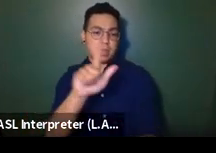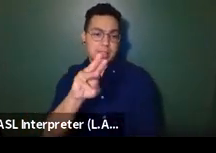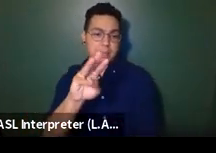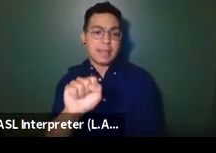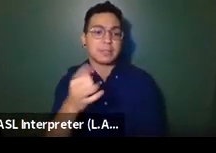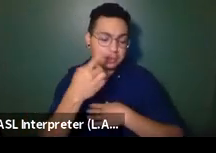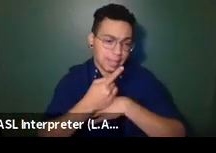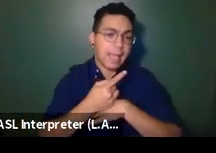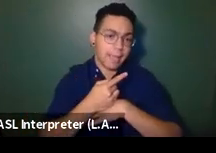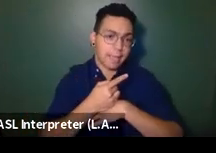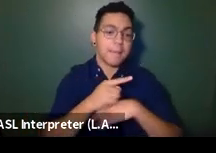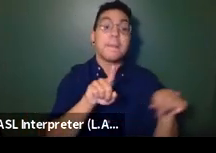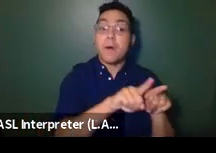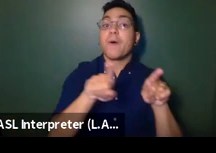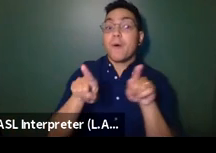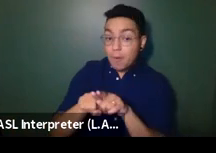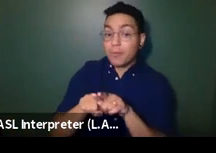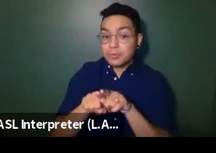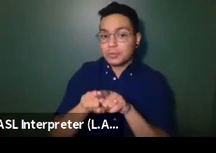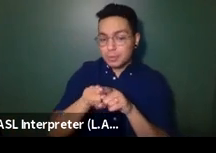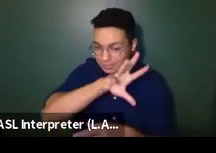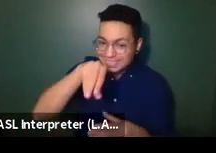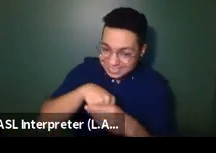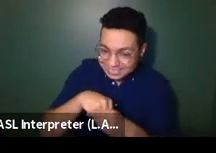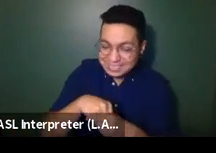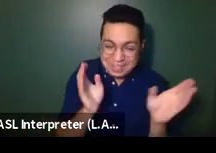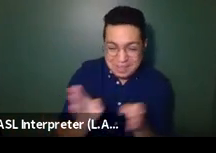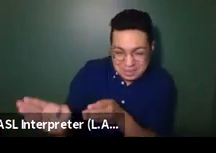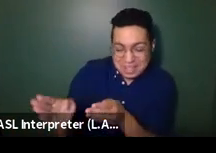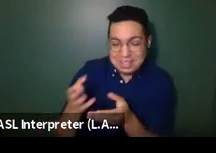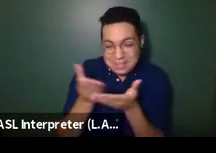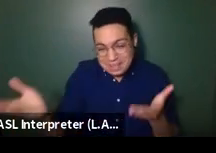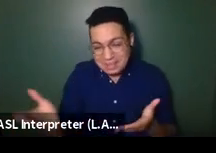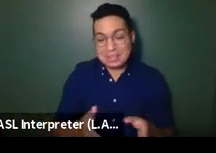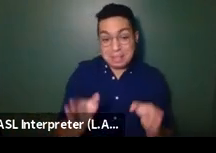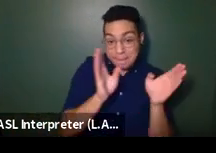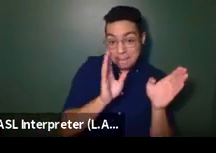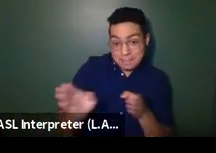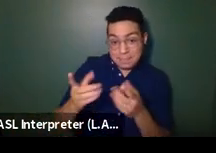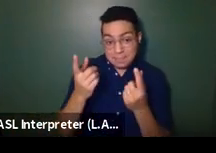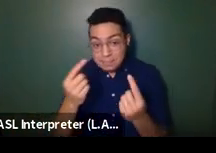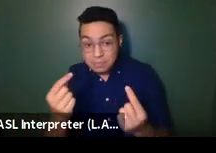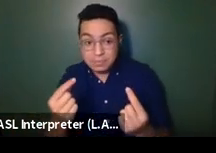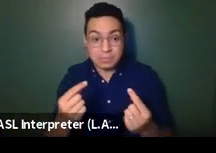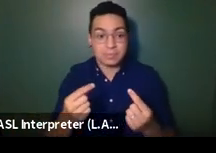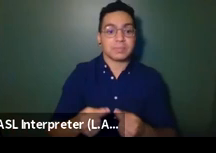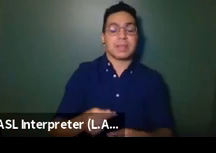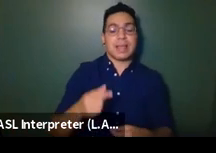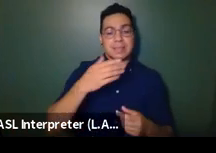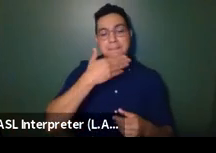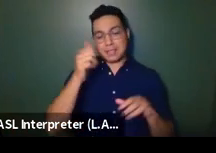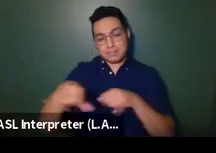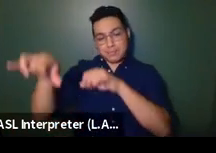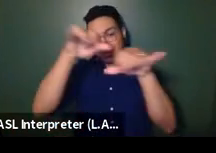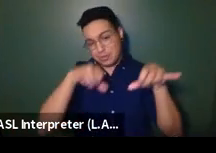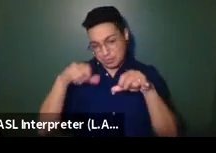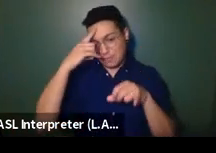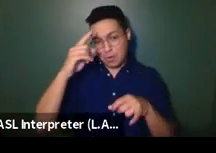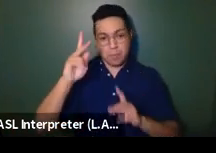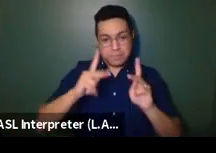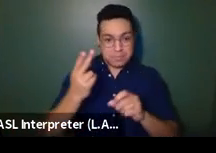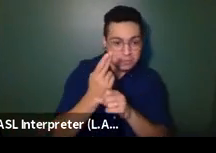ESD 113 - Andrew Hickman: As well as, which includes organizing materials planning and best practice. So thank you for replying and Amy and Christina. I'm going to turn it back to you.